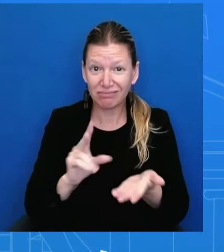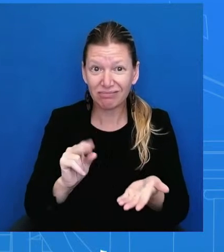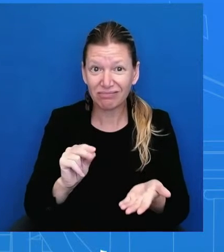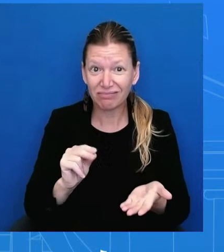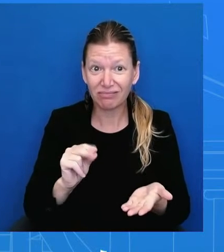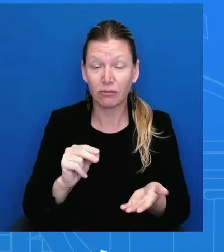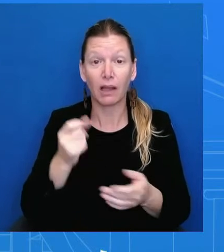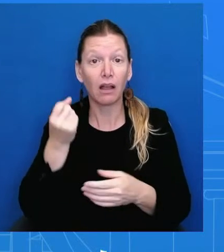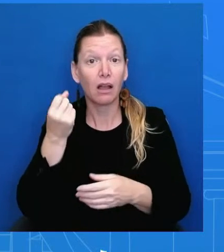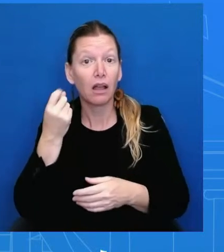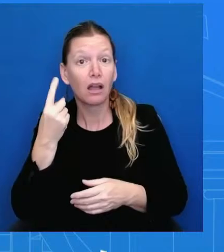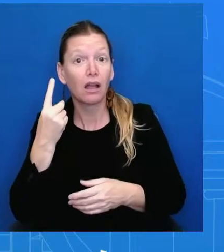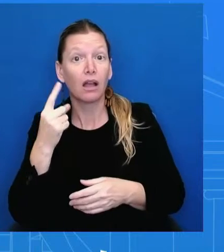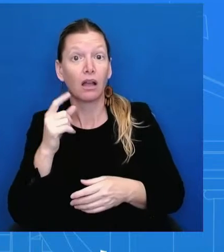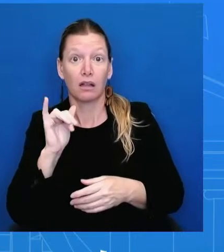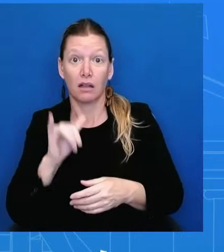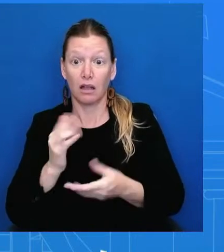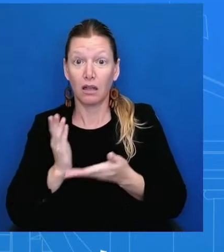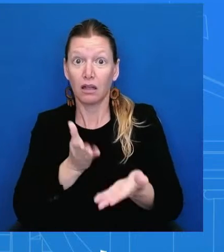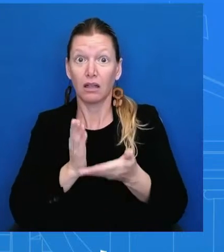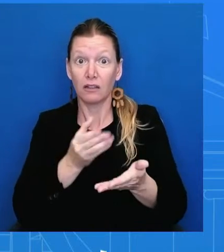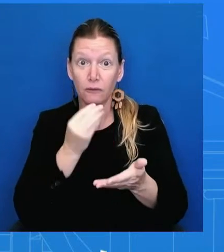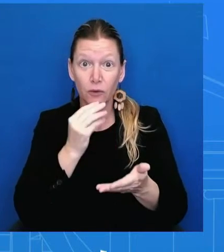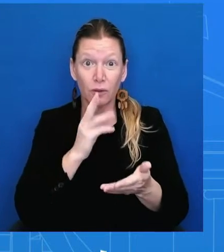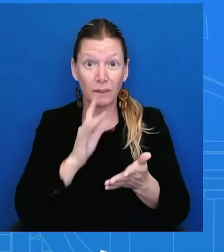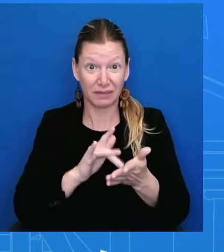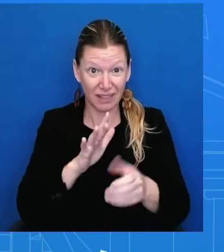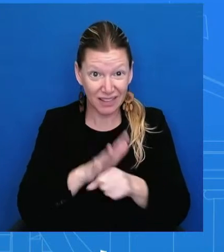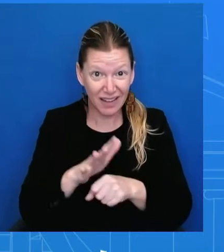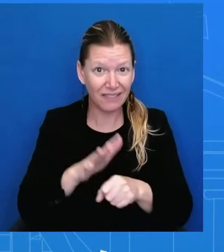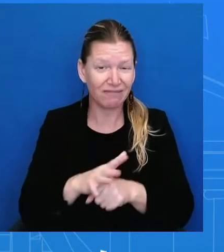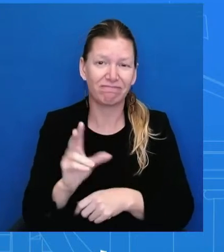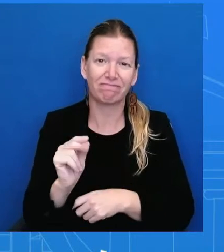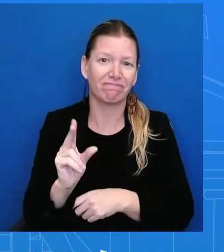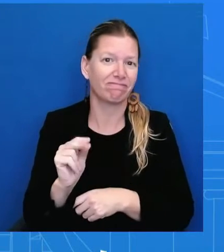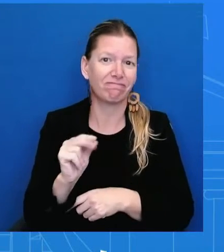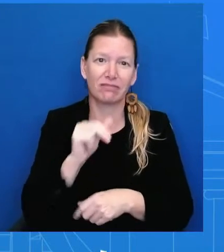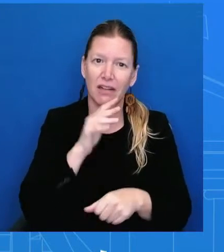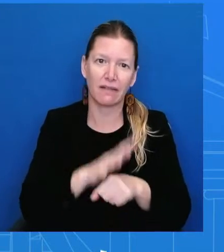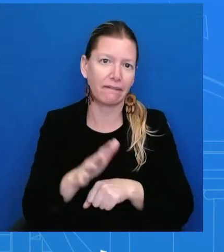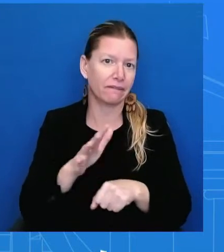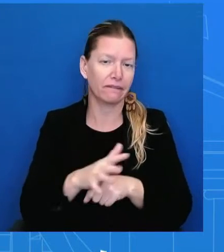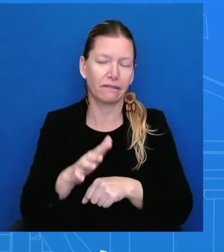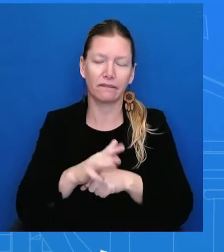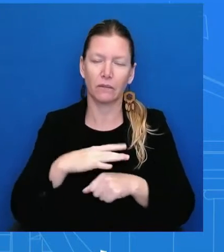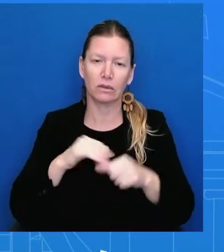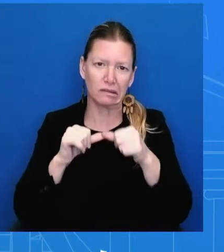So, we're going to keep at it. We're going to keep working on this. The Press: You keep saying "Is it enough? No." The president described Israel as bombing -- in- --